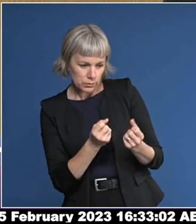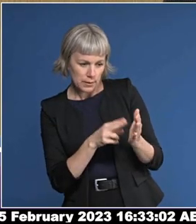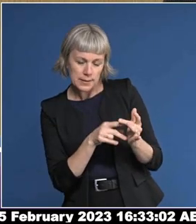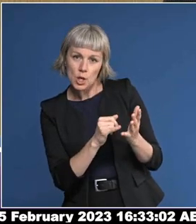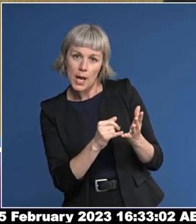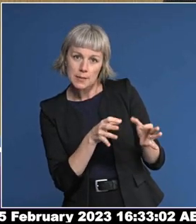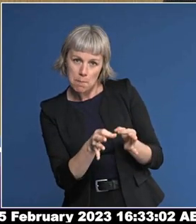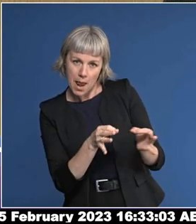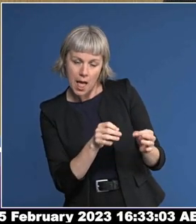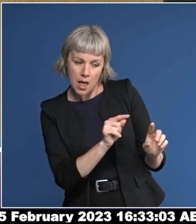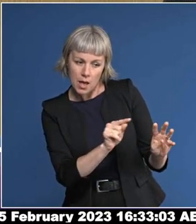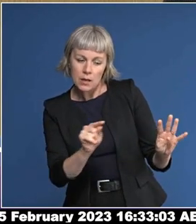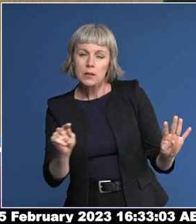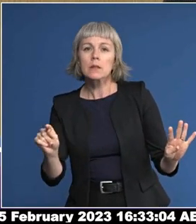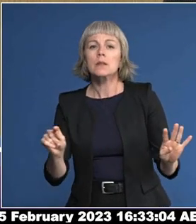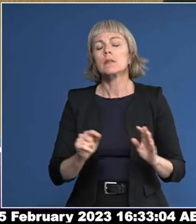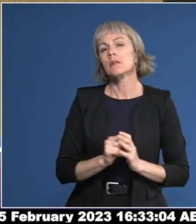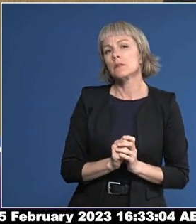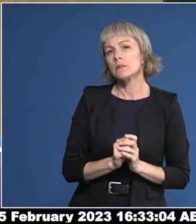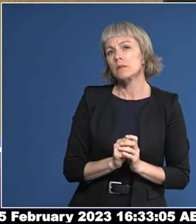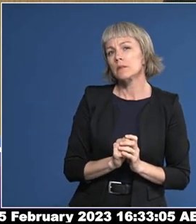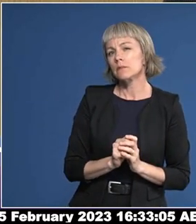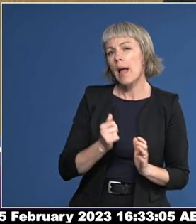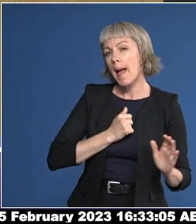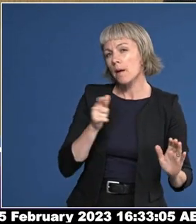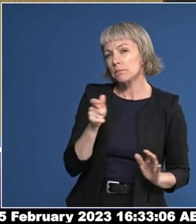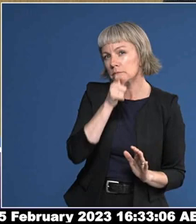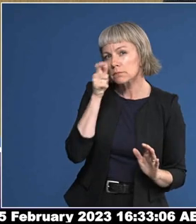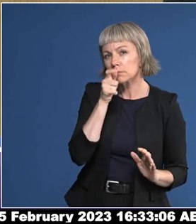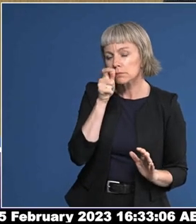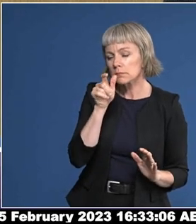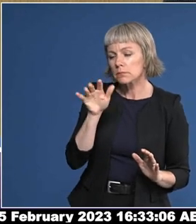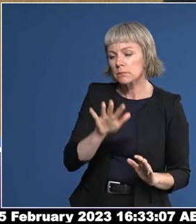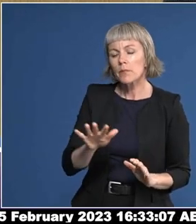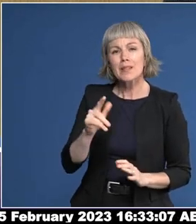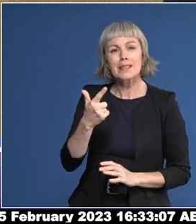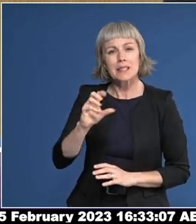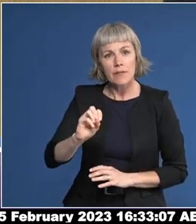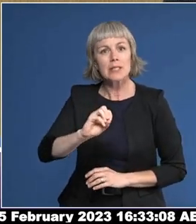that it's about 70 per cent of participants that have funding with support coordination are serviced by our members.